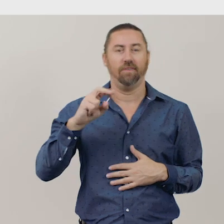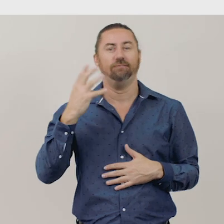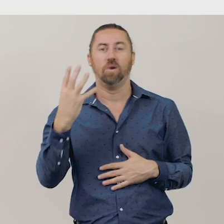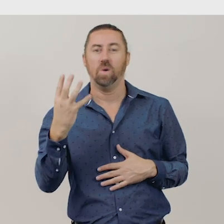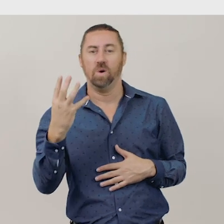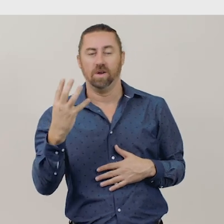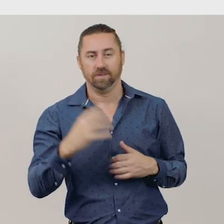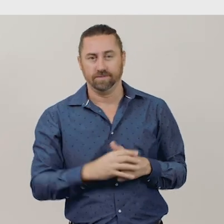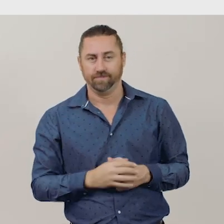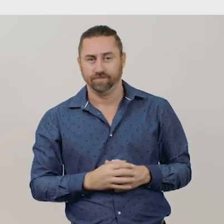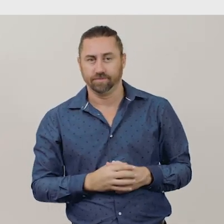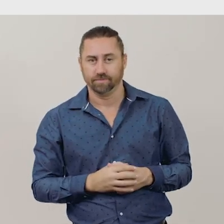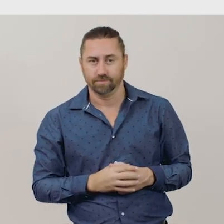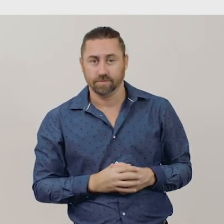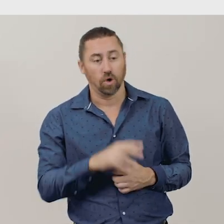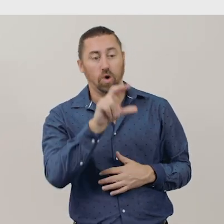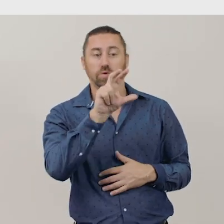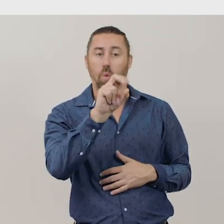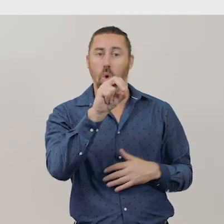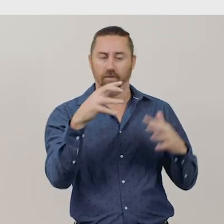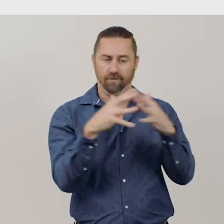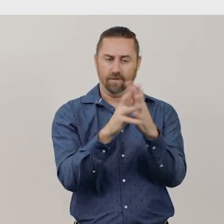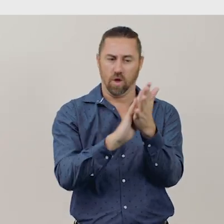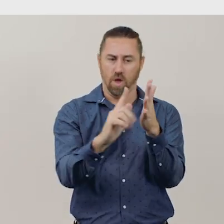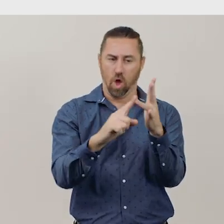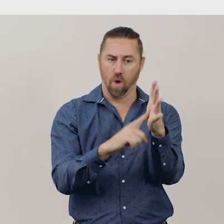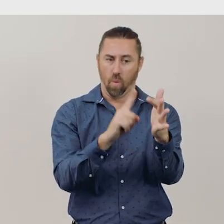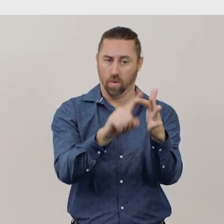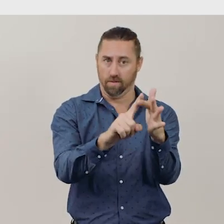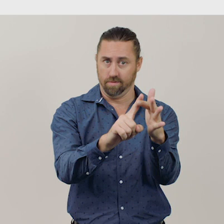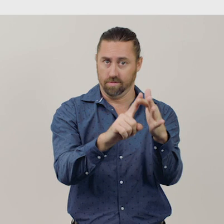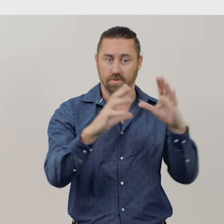12 is the whole collection, and 1 third is 4.